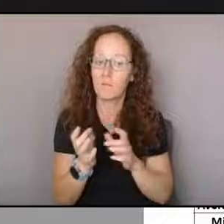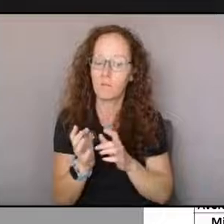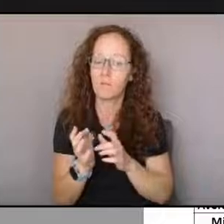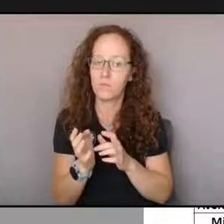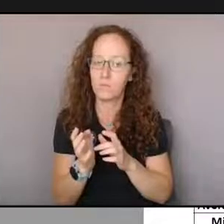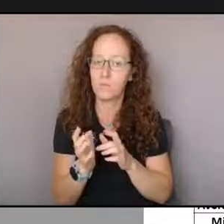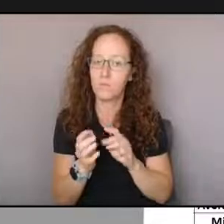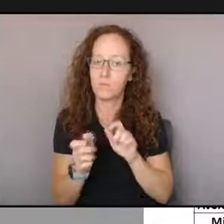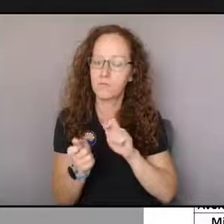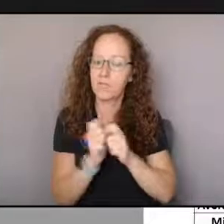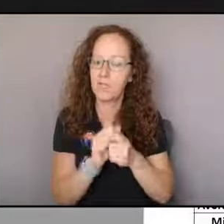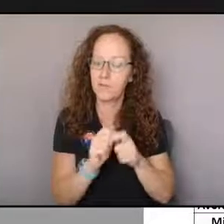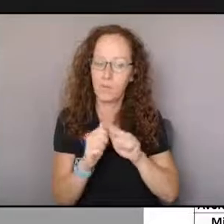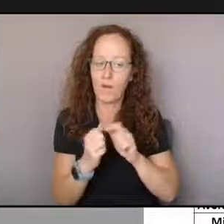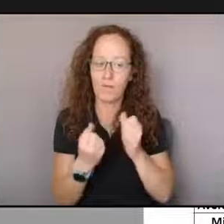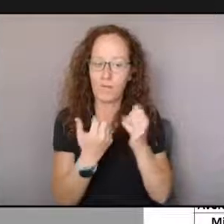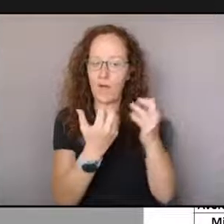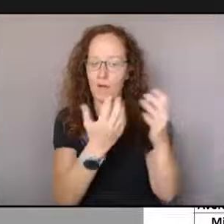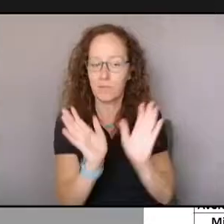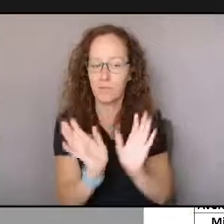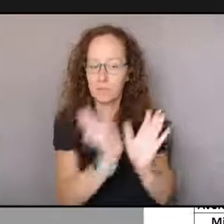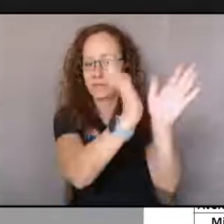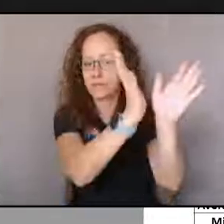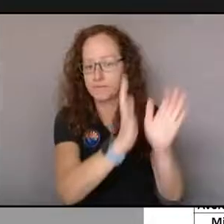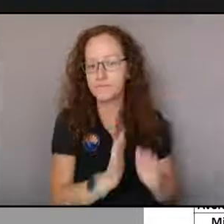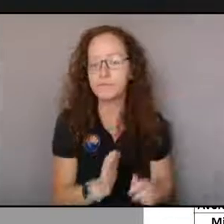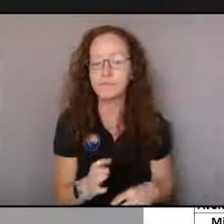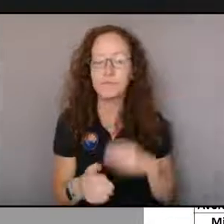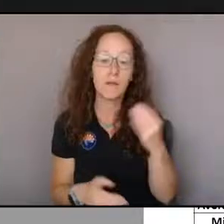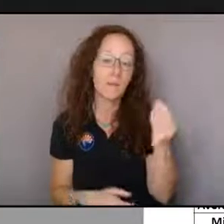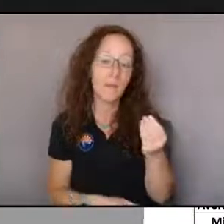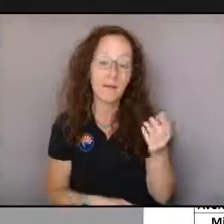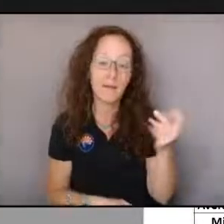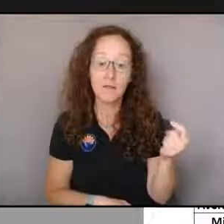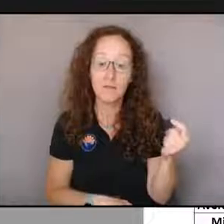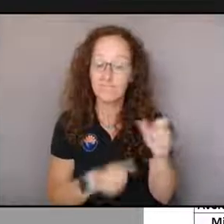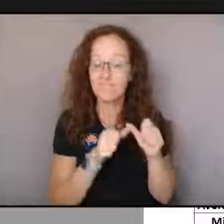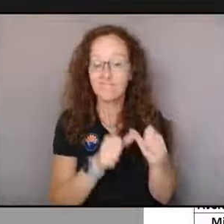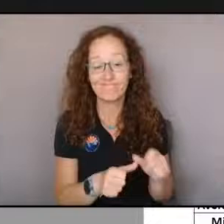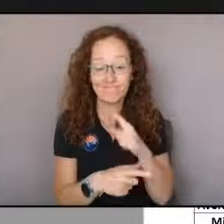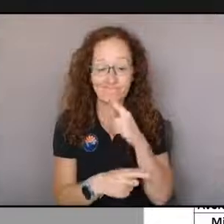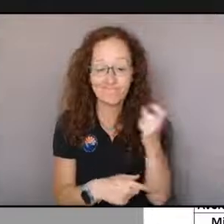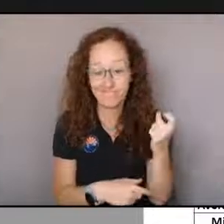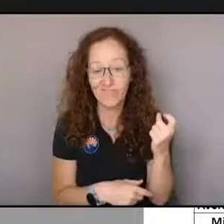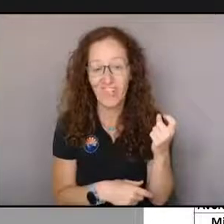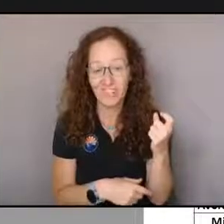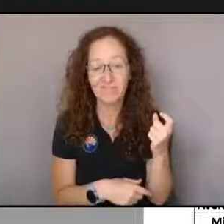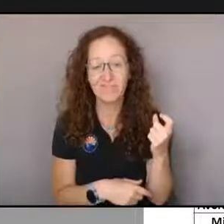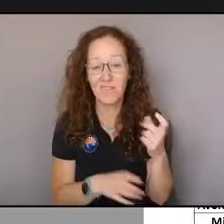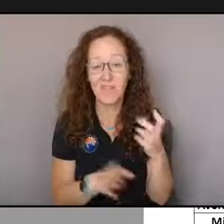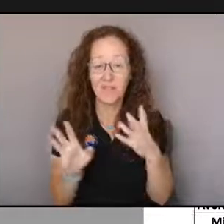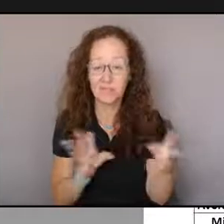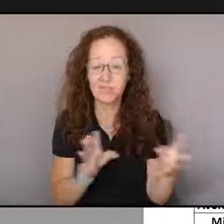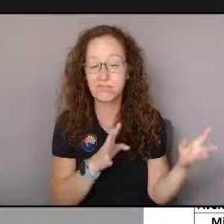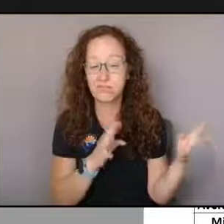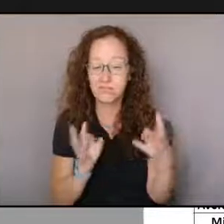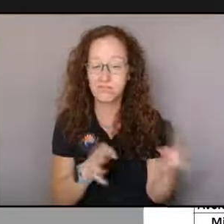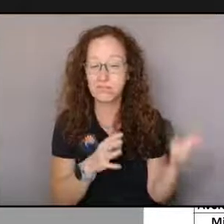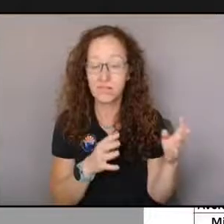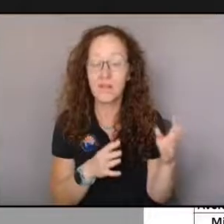THEN ON MONDAY, TUESDAY WE CONTINUE WITH THOSE DRY CONDITIONS. THE WINDS ARE STILL GOING TO BE ELEVATED.